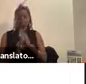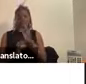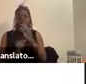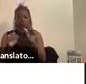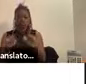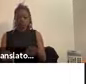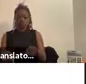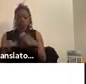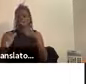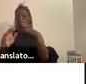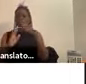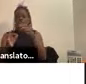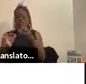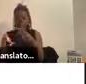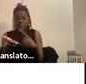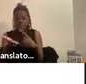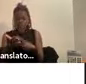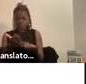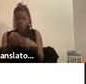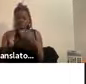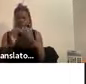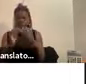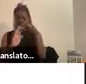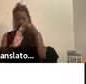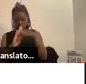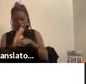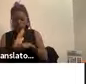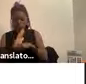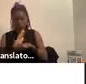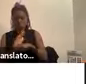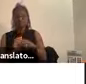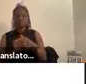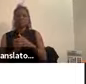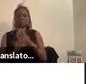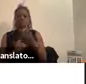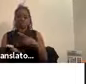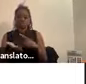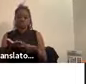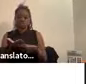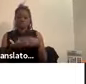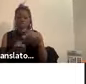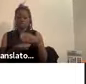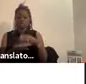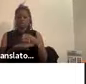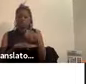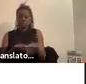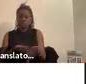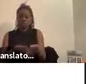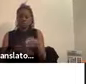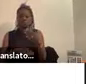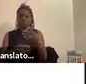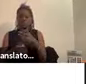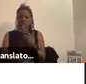detail about what's happening in terms of our post vaccination cases. Thank you, Dr. Mase.